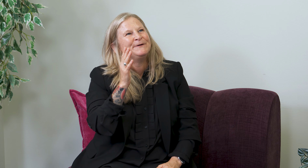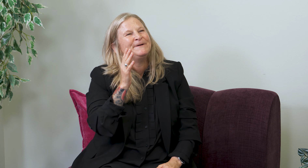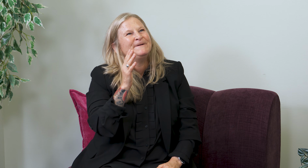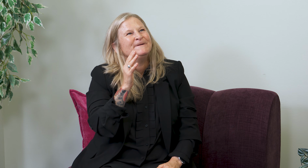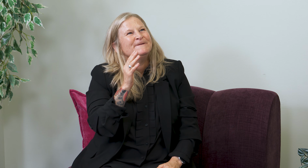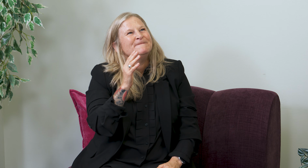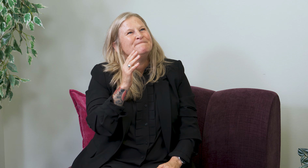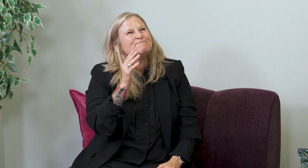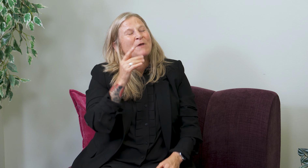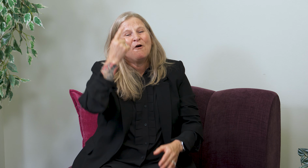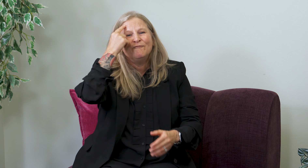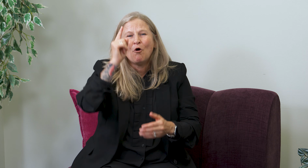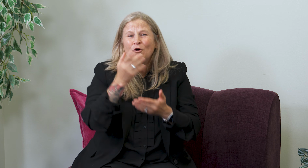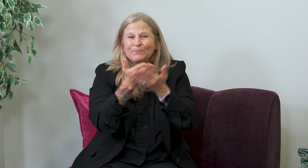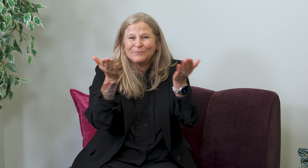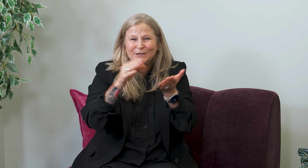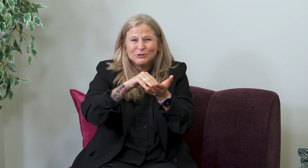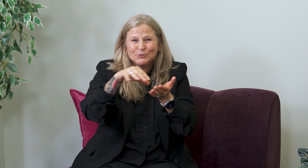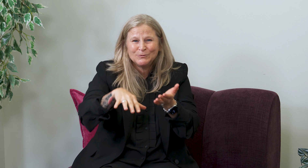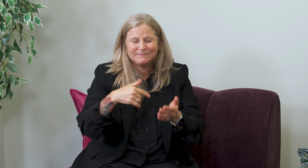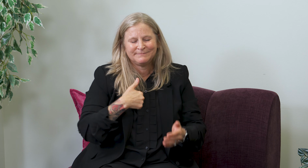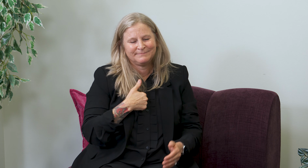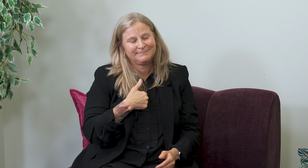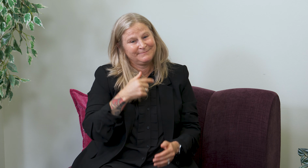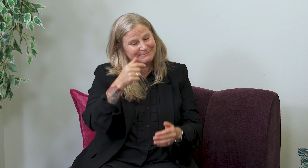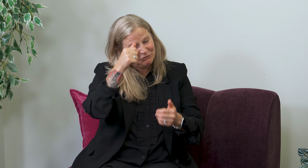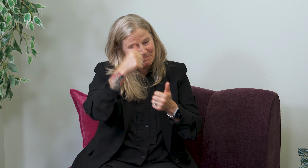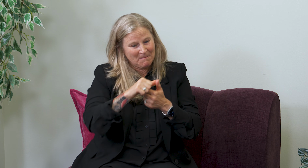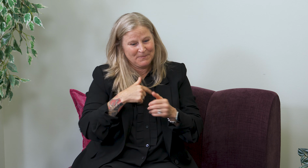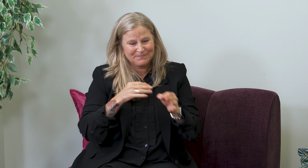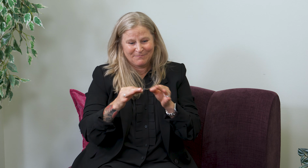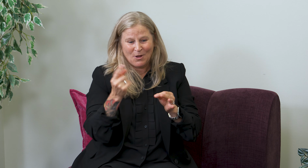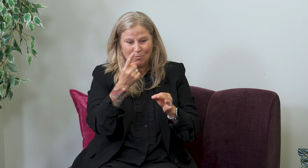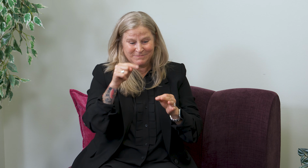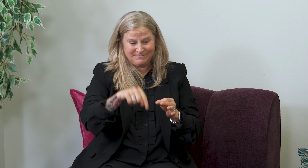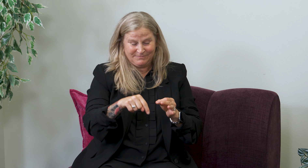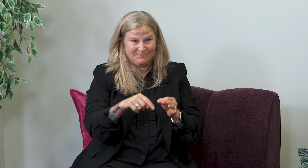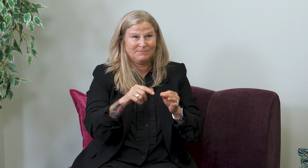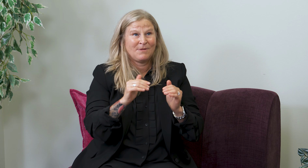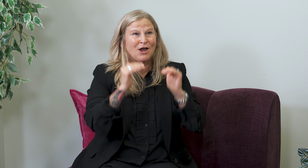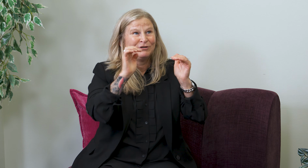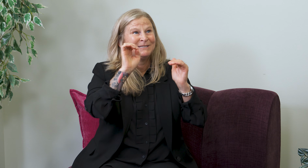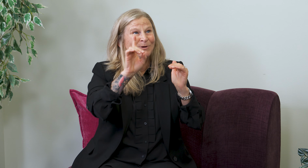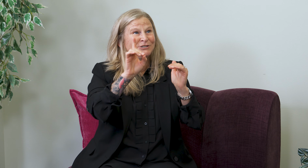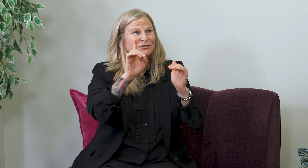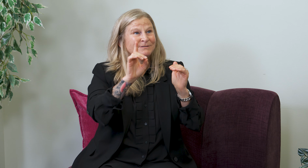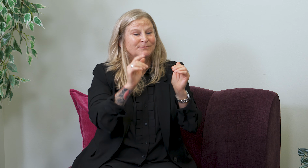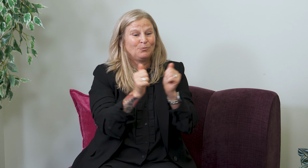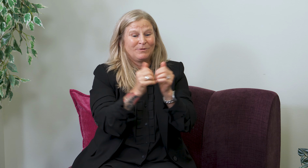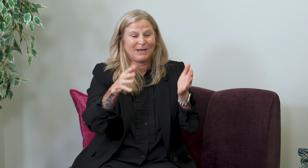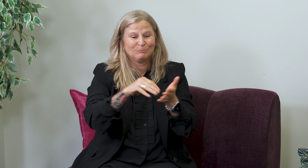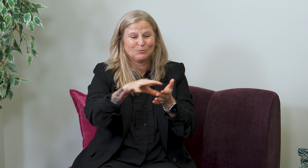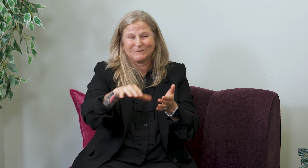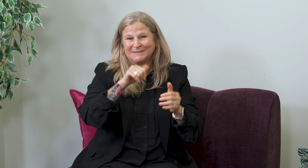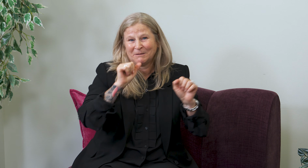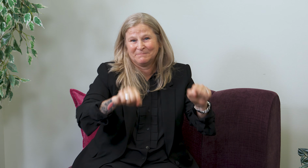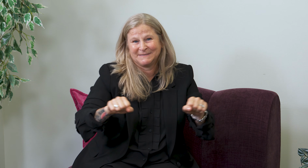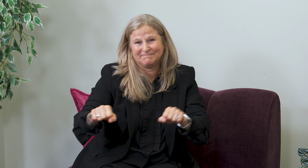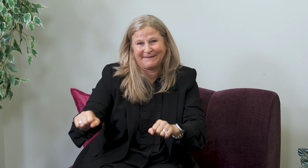I also have to say for the students, remember, I always say that higher education